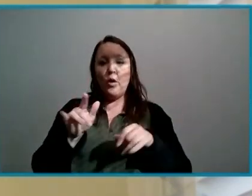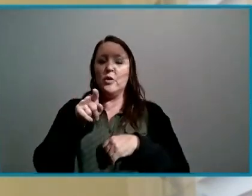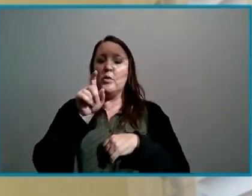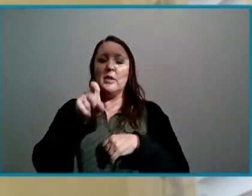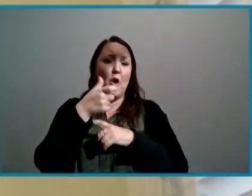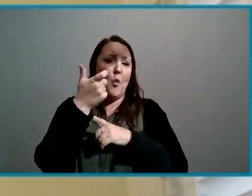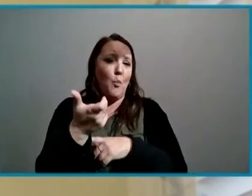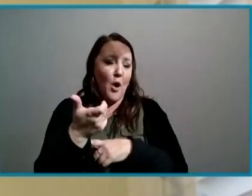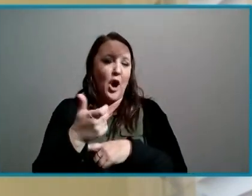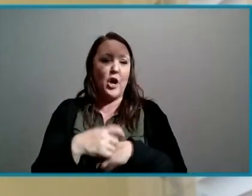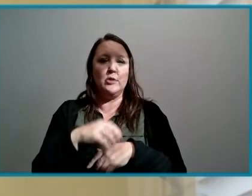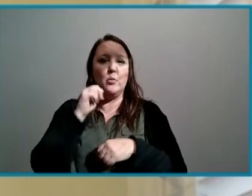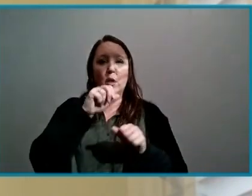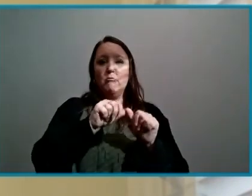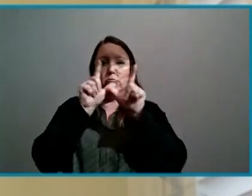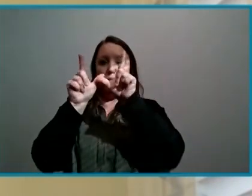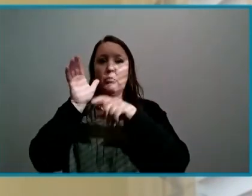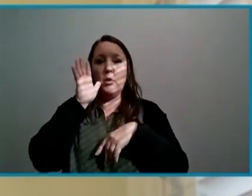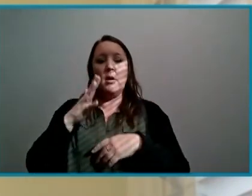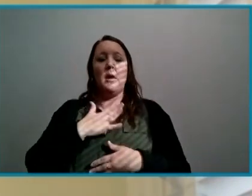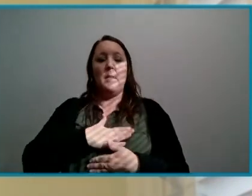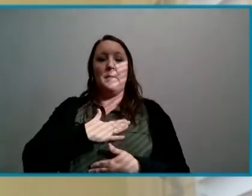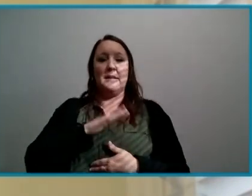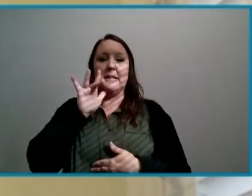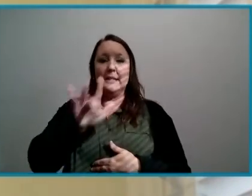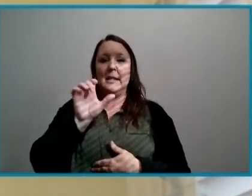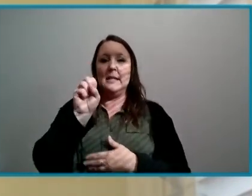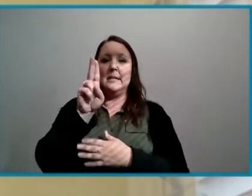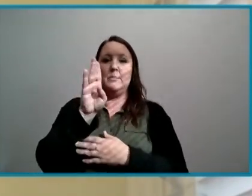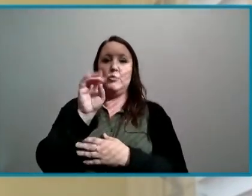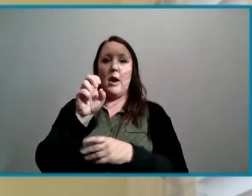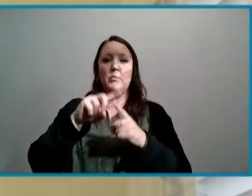And please subscribe to our newsletter to get the latest Creative Forces